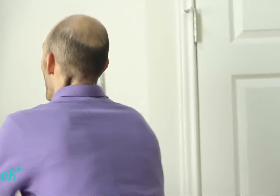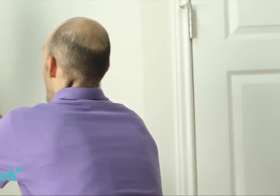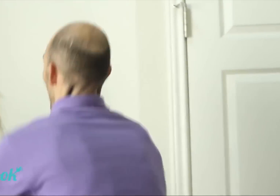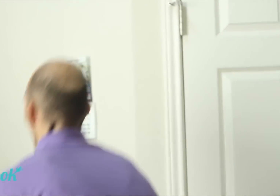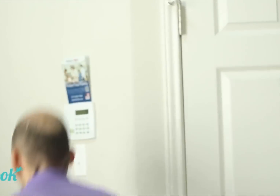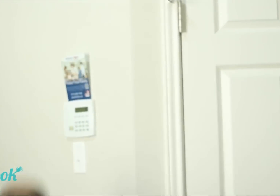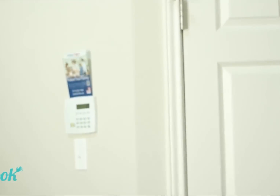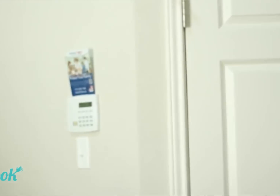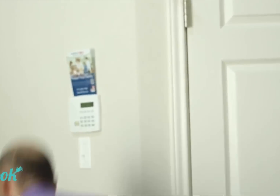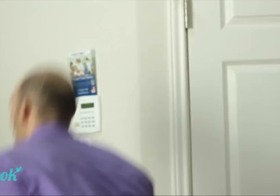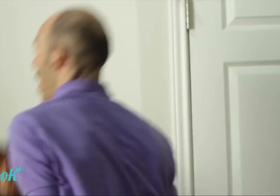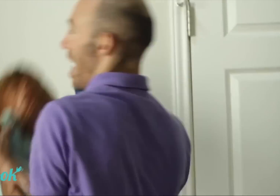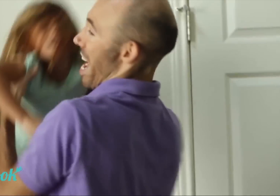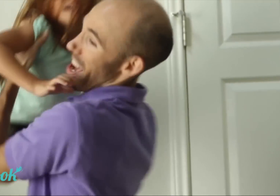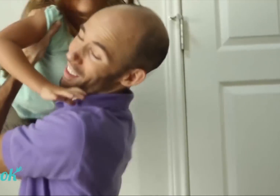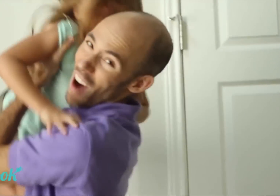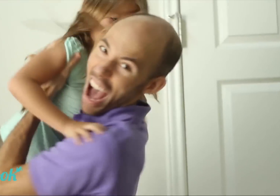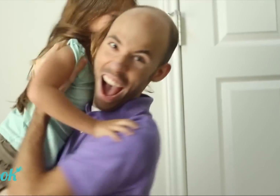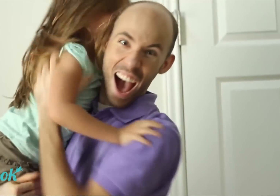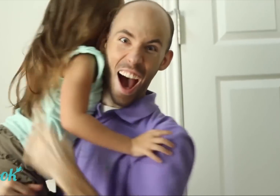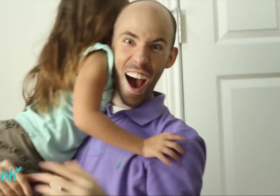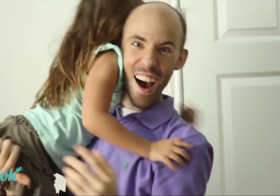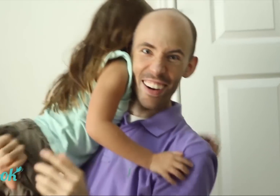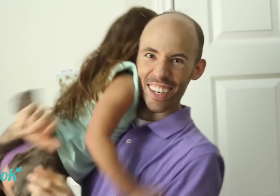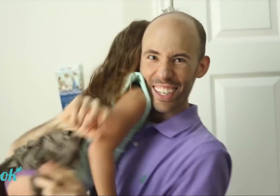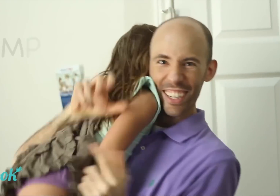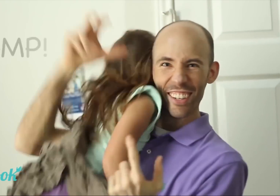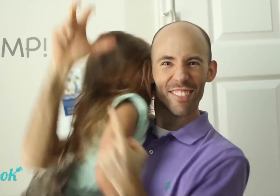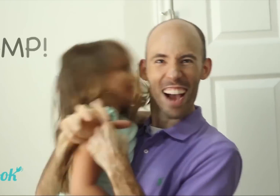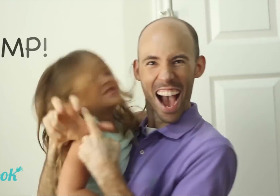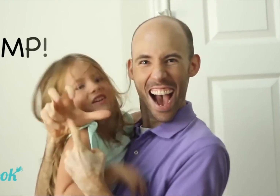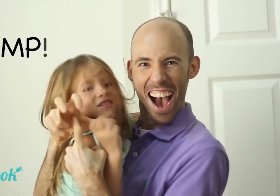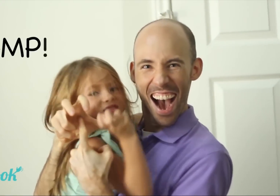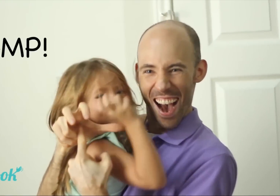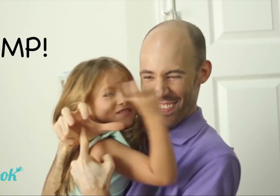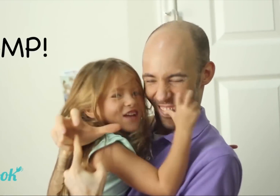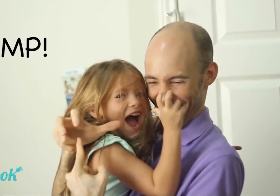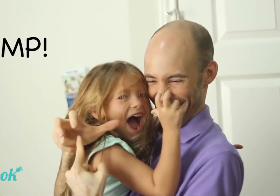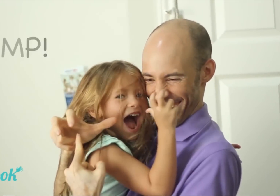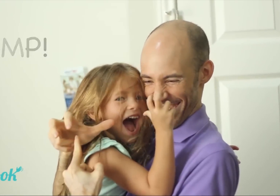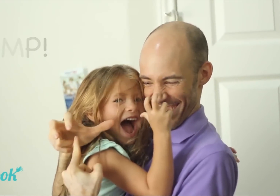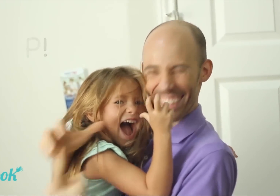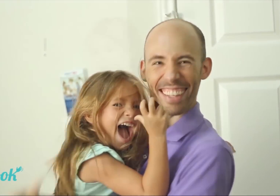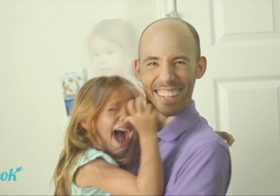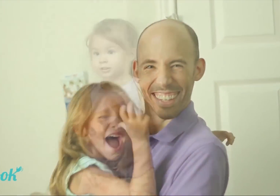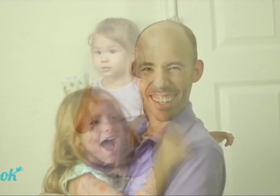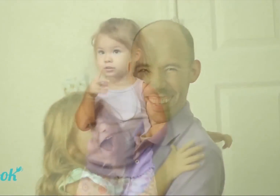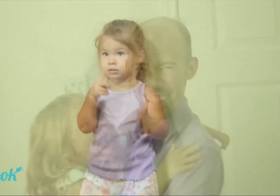Whoa! That was champ! Wooo! That was champ!